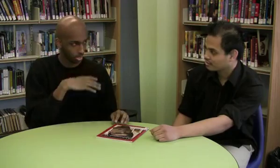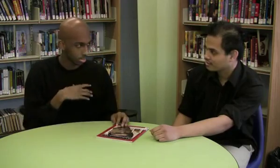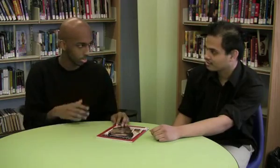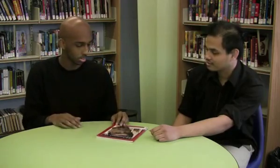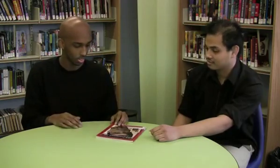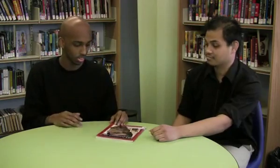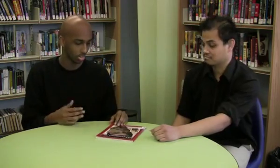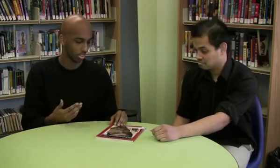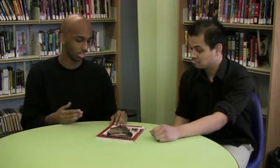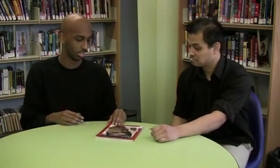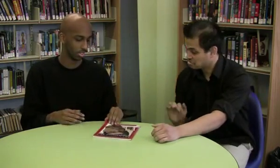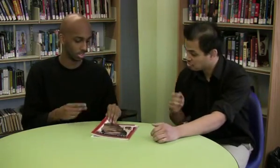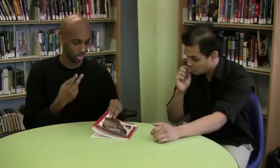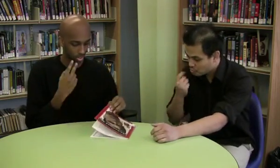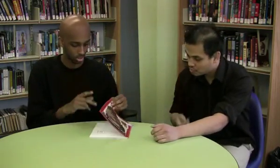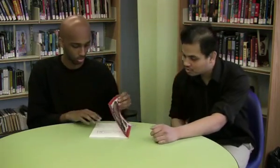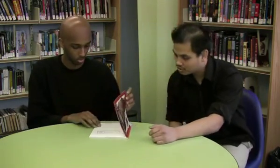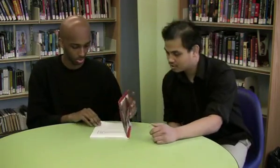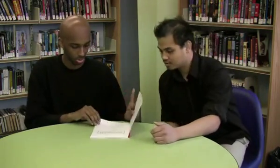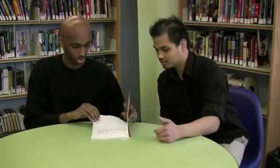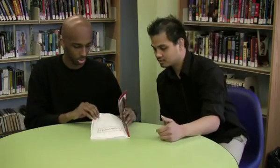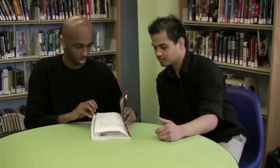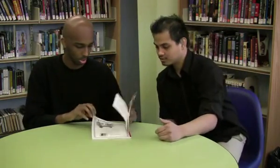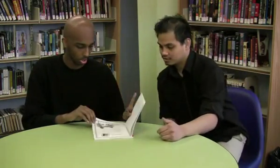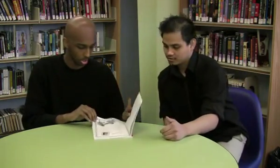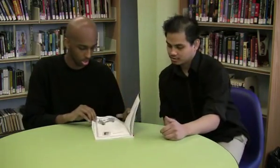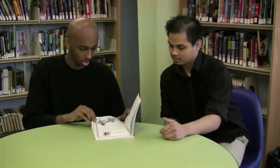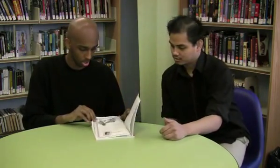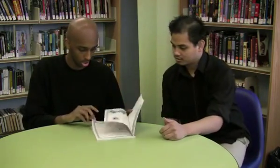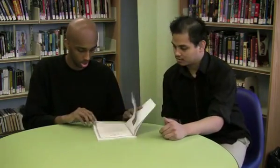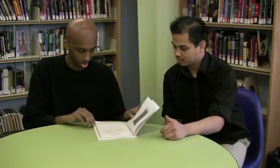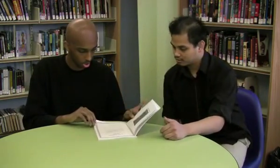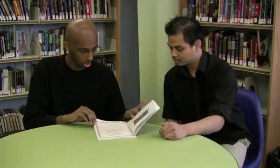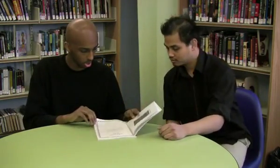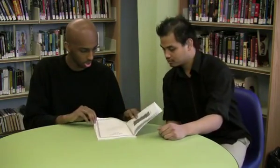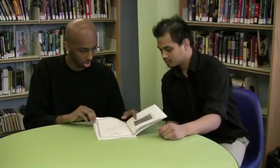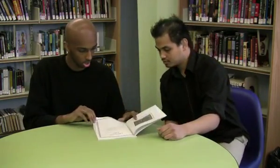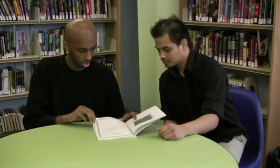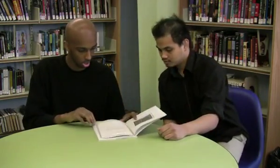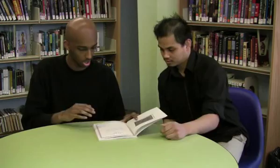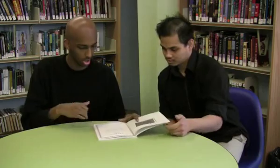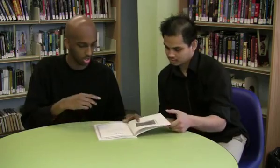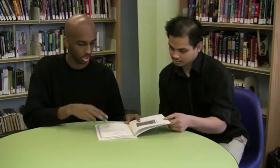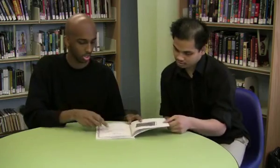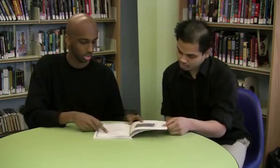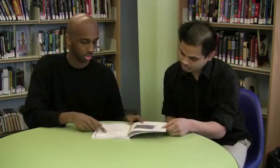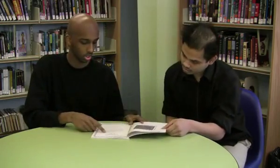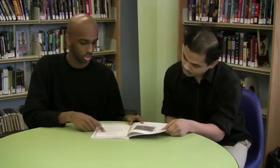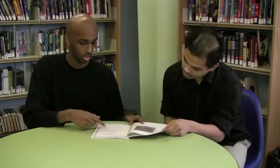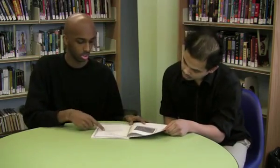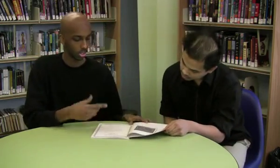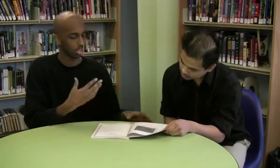Cool. It talks about how he got into boxing.